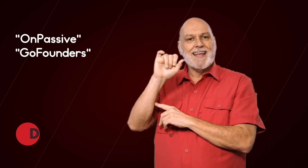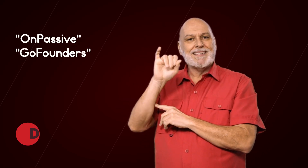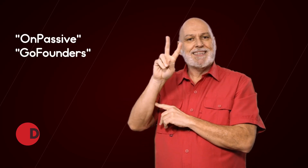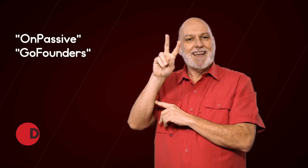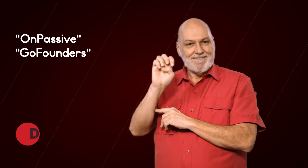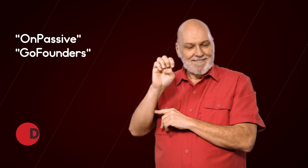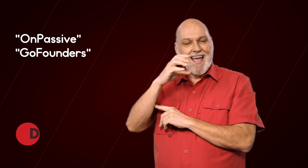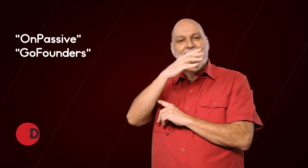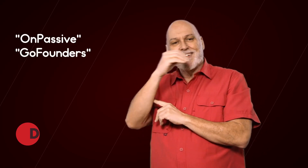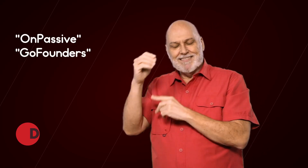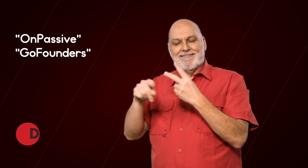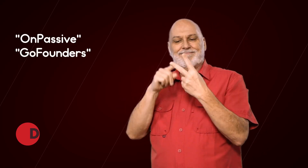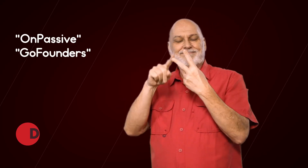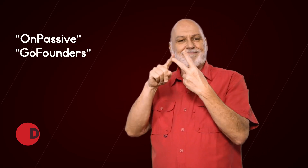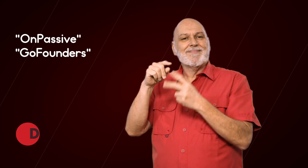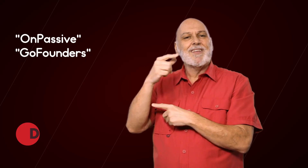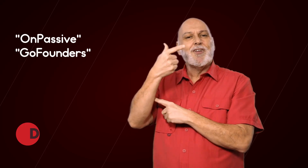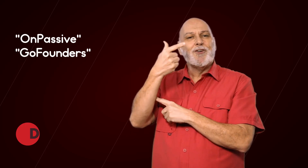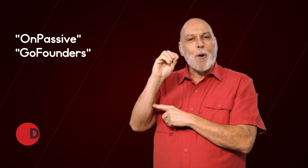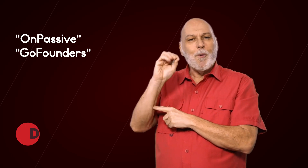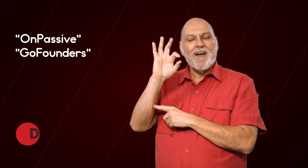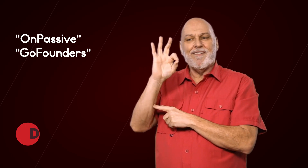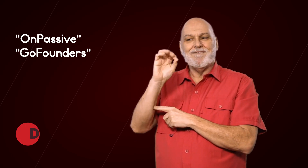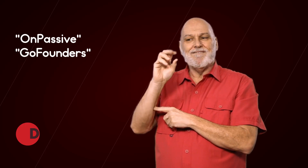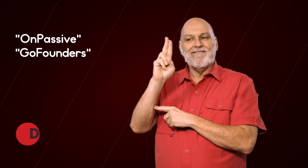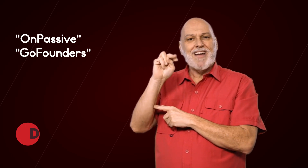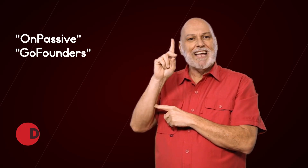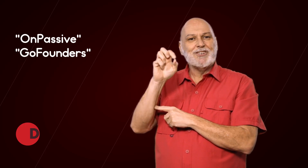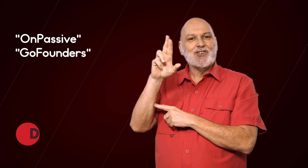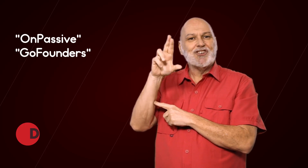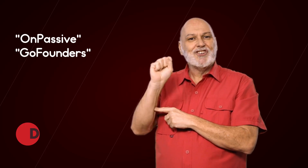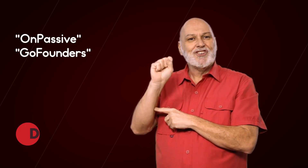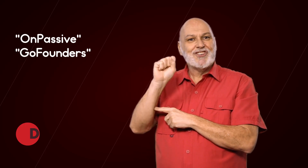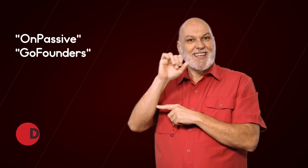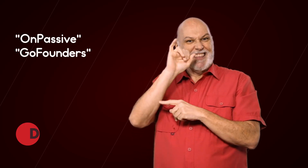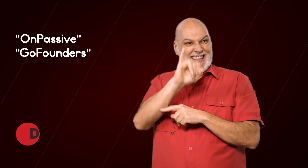“OnPassive” and “GoFounders”.